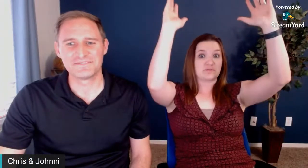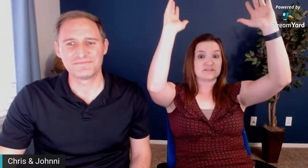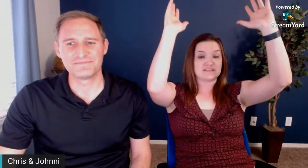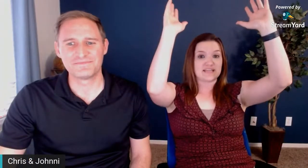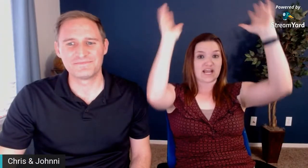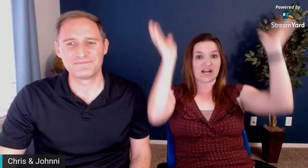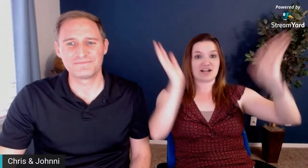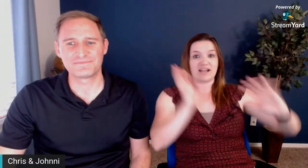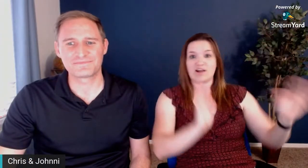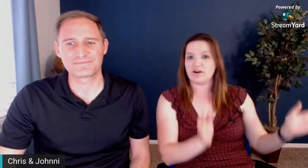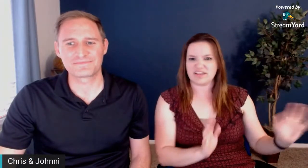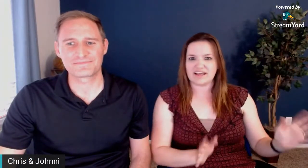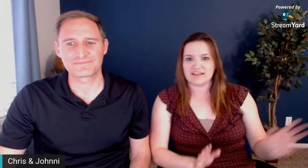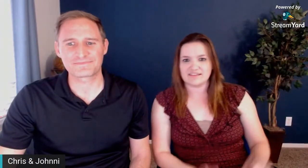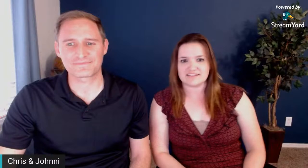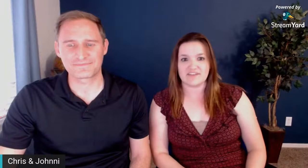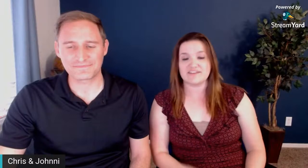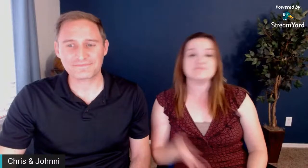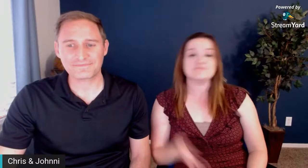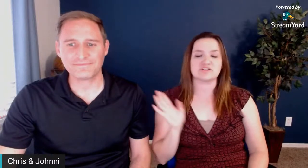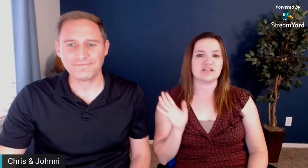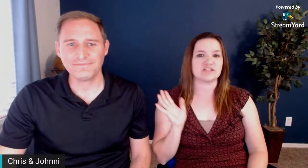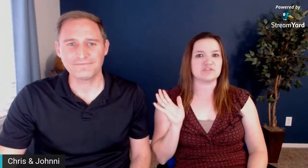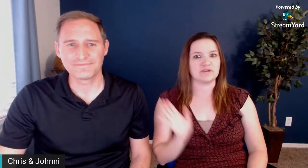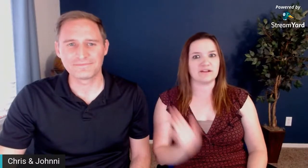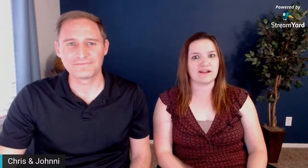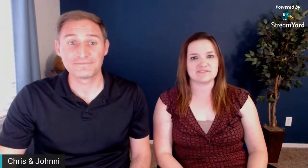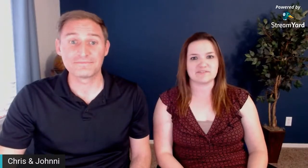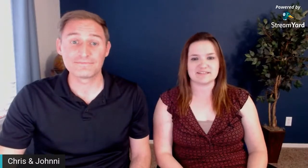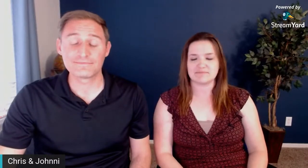person's in the air and all that and stuff his parents are like super good at it it's crazy